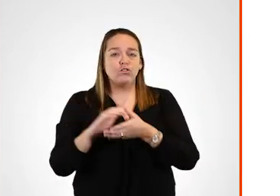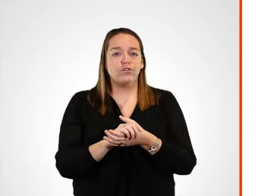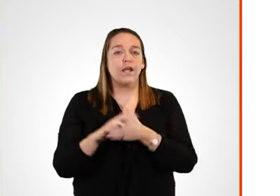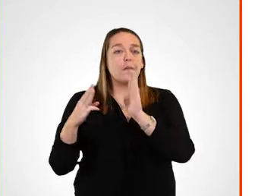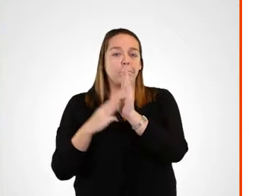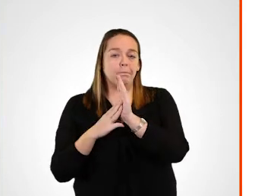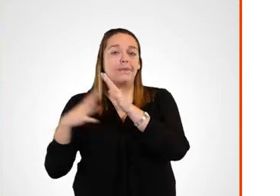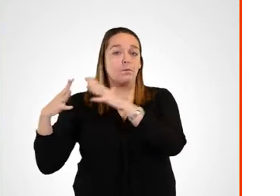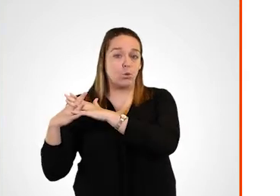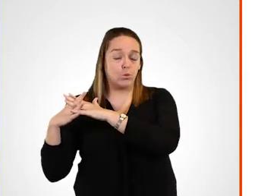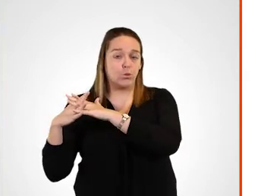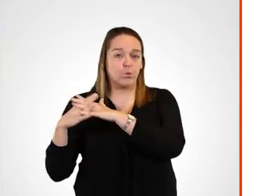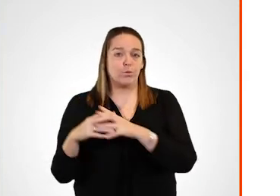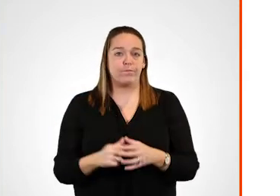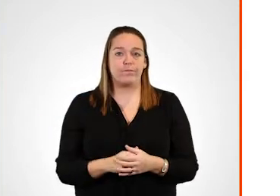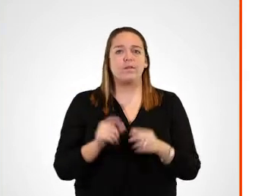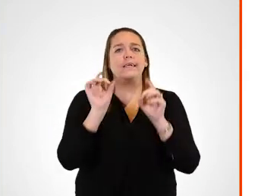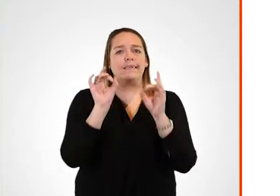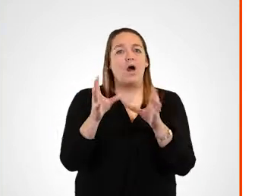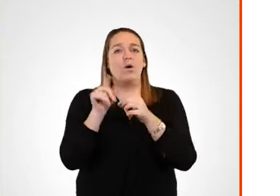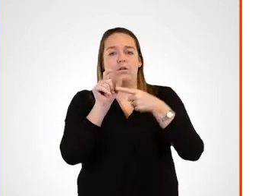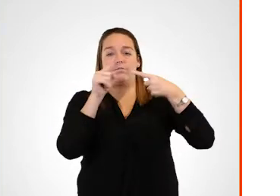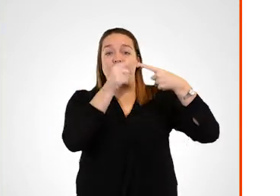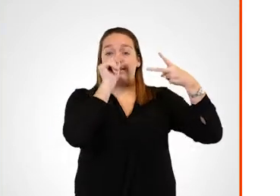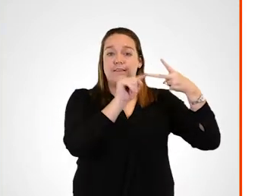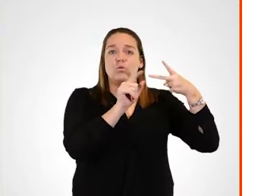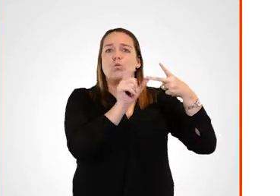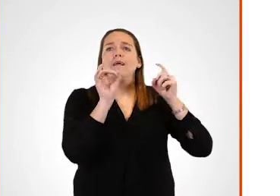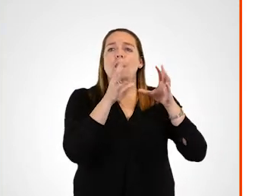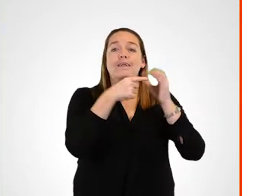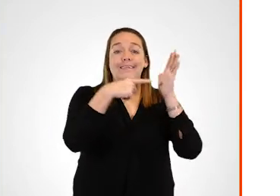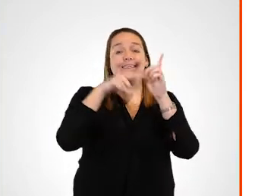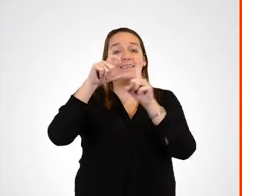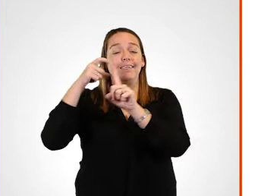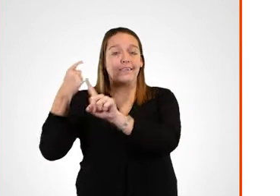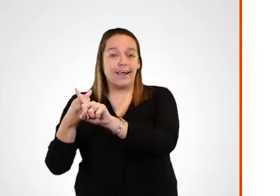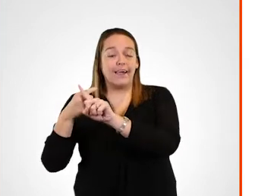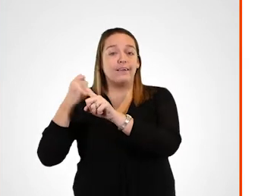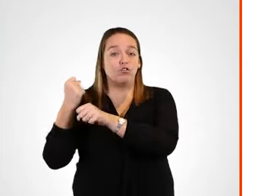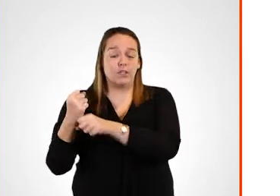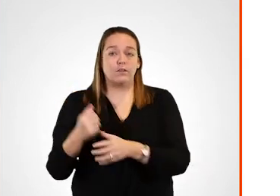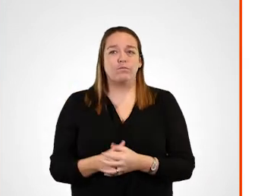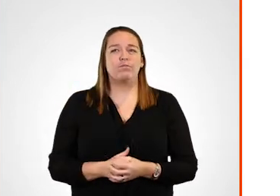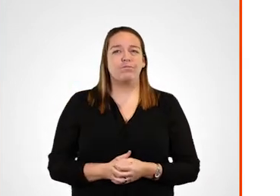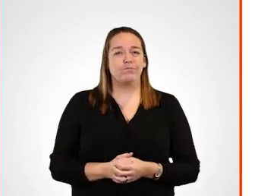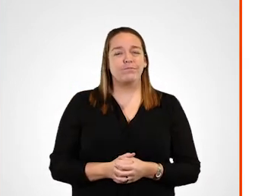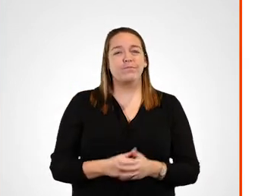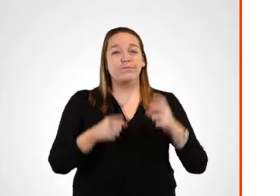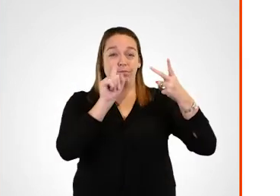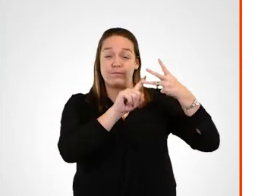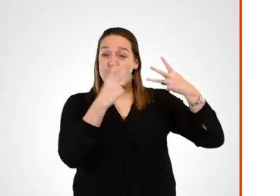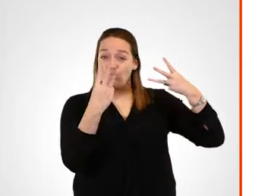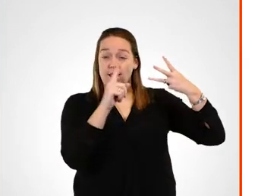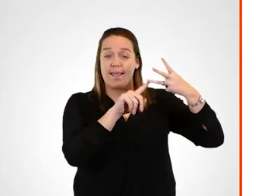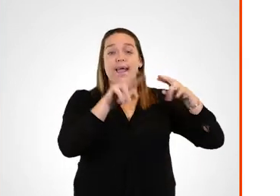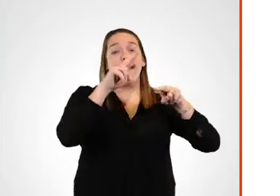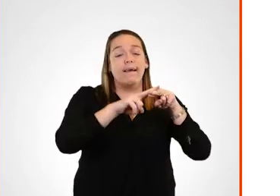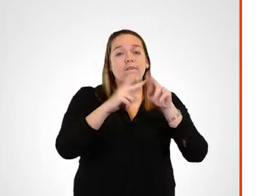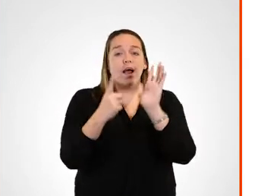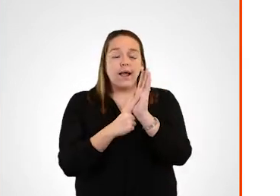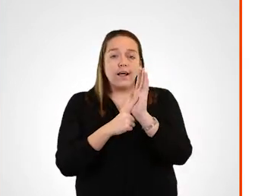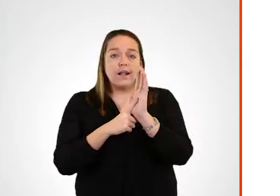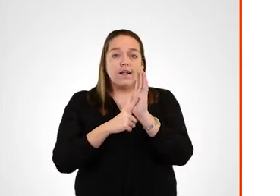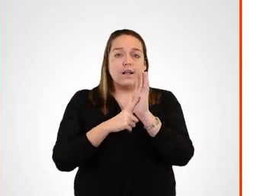"m" and "w"; set 2 was "t", "d", "k" and "g"; set 3 was "f", "l", "ya",